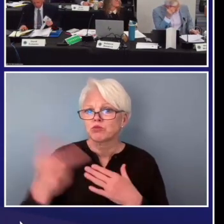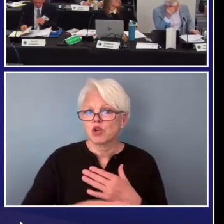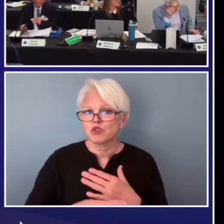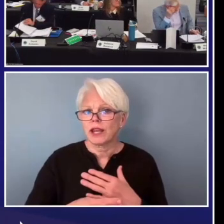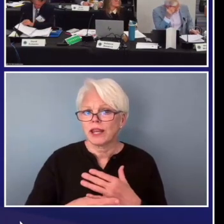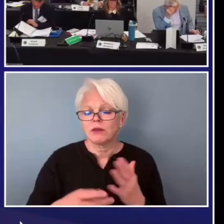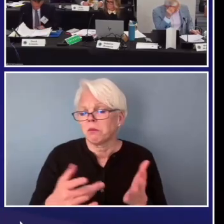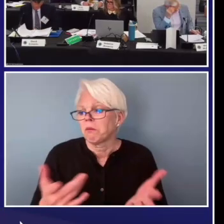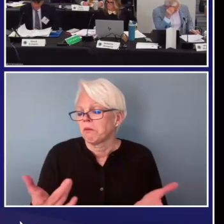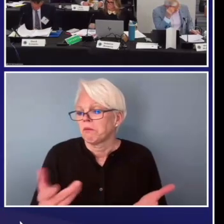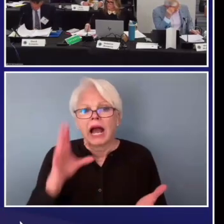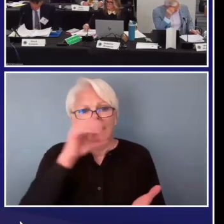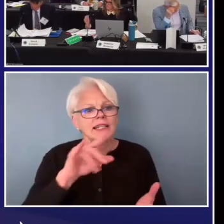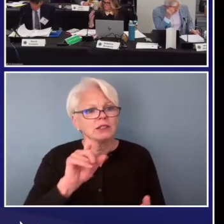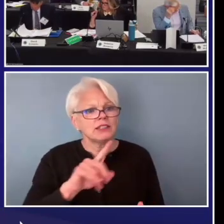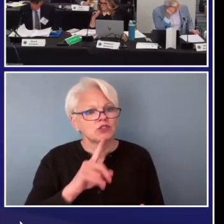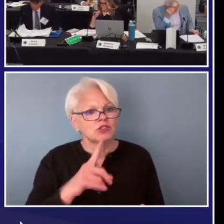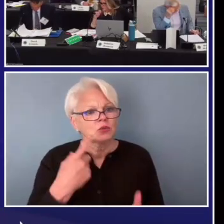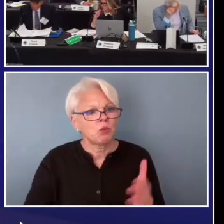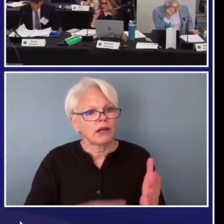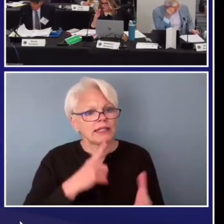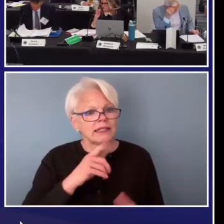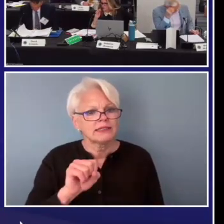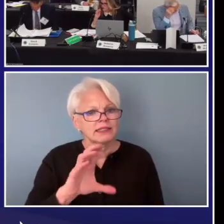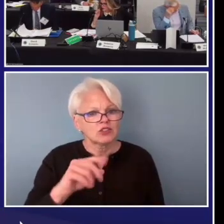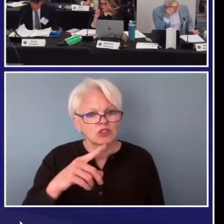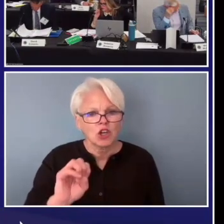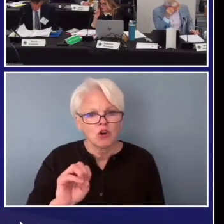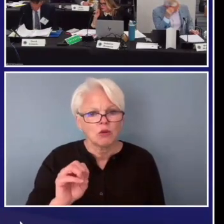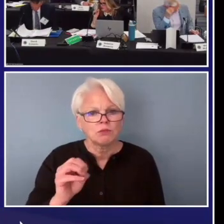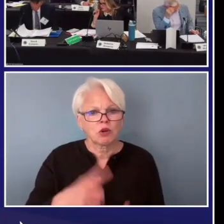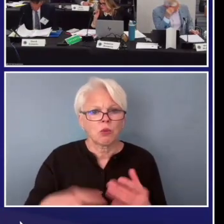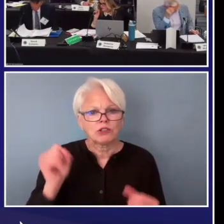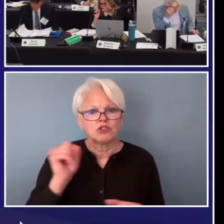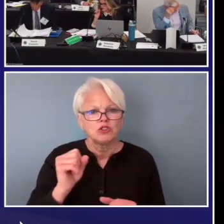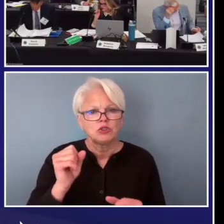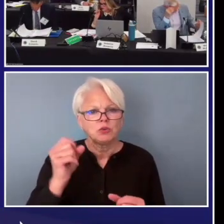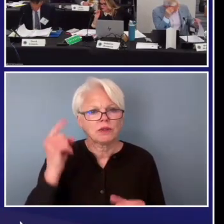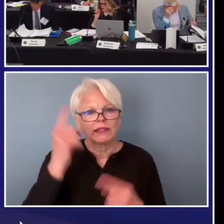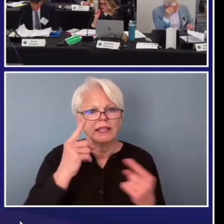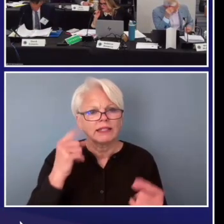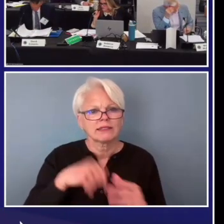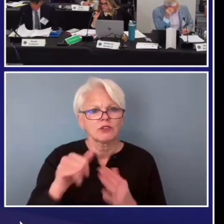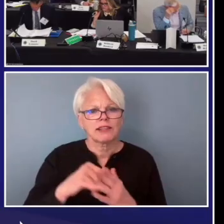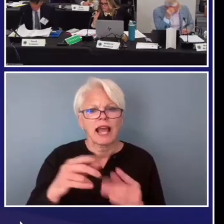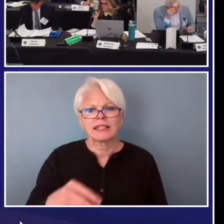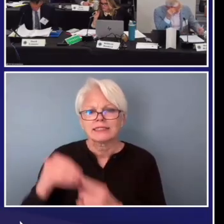I guess my question is just kind of what's the scope of what's envisioned under that exception. It also applies to the 1st the 1st point on changing of creditors.